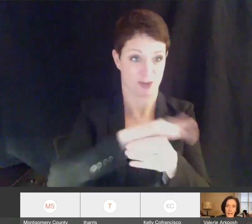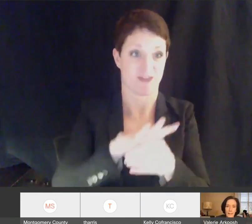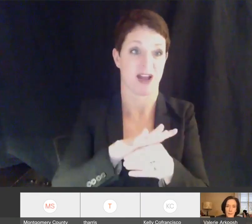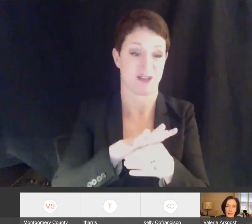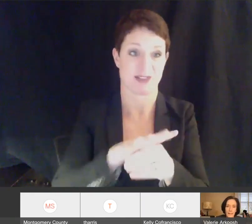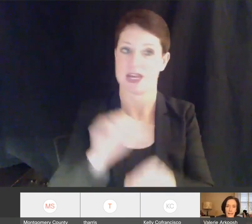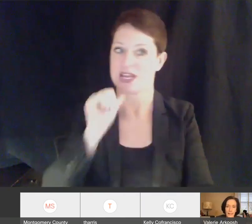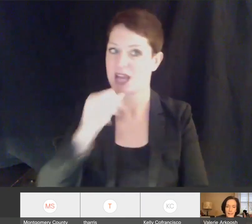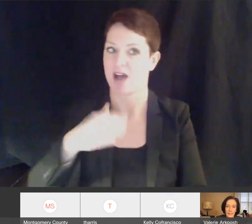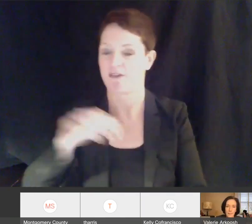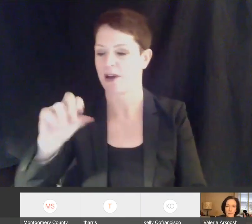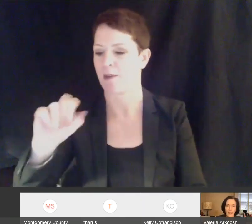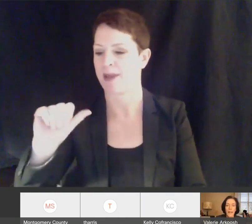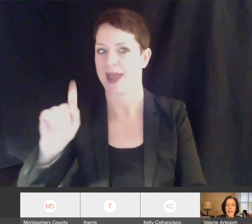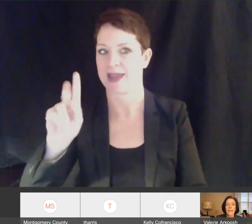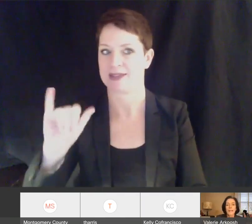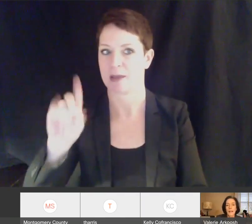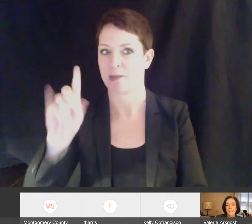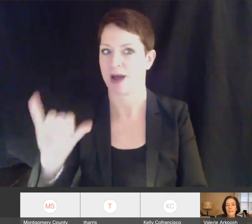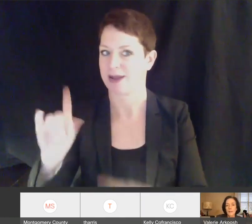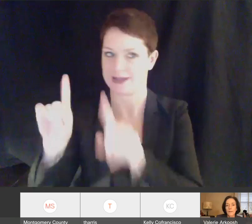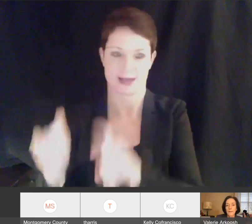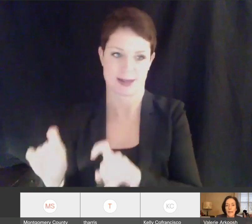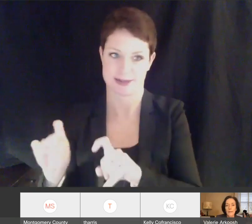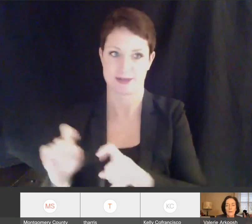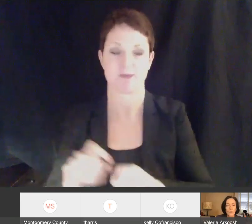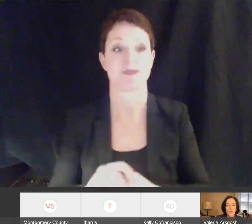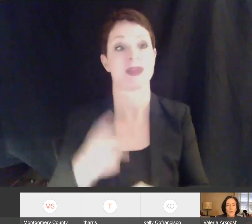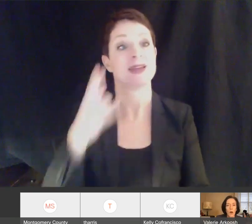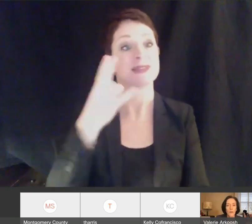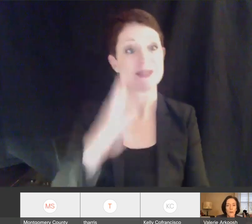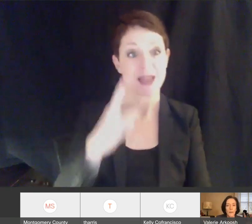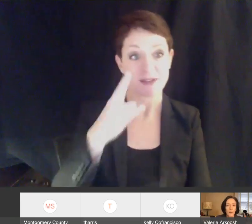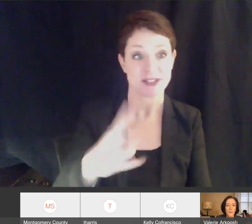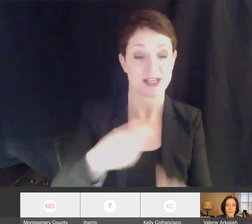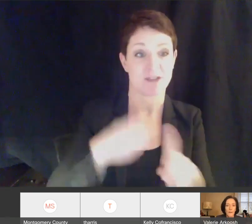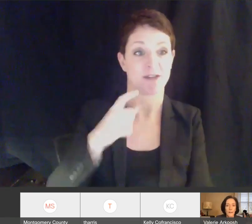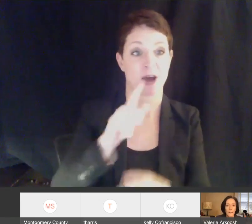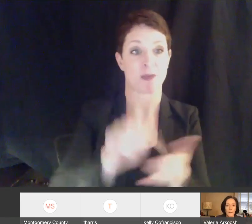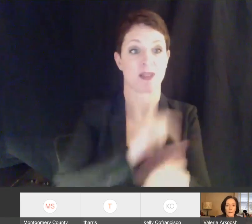the antibody test. 17 of these cases were from long-term care facilities,